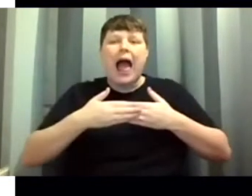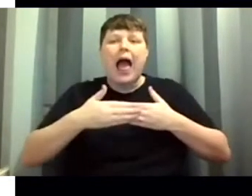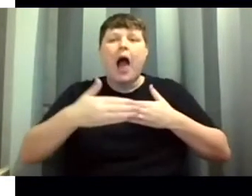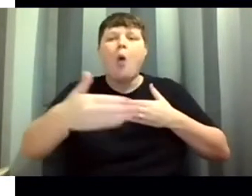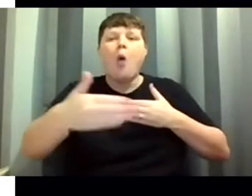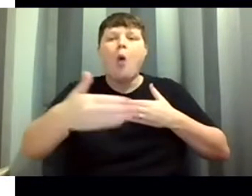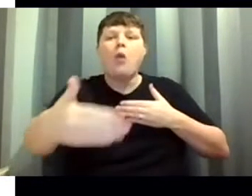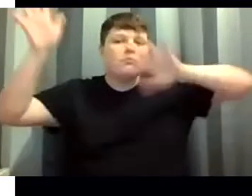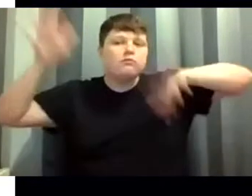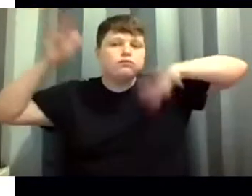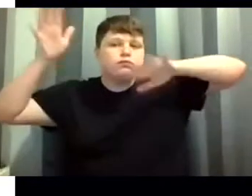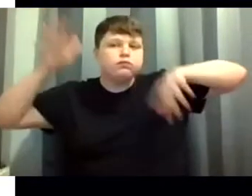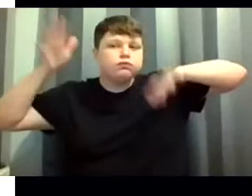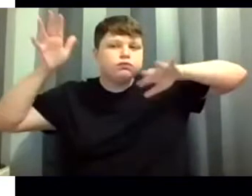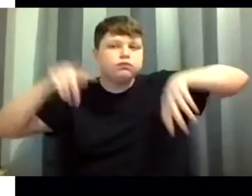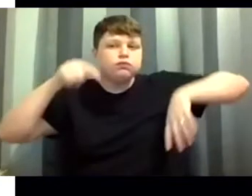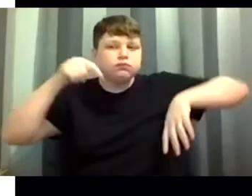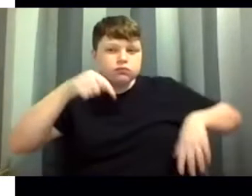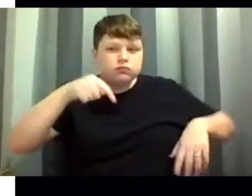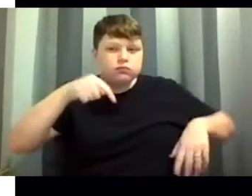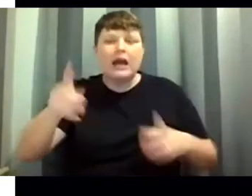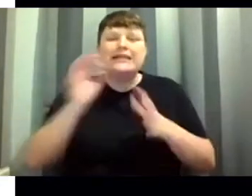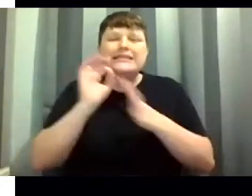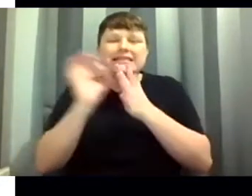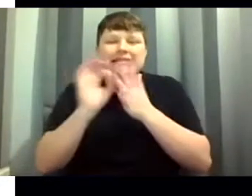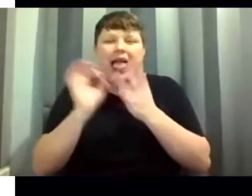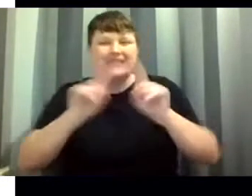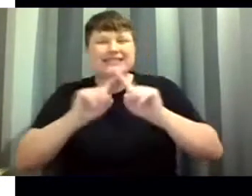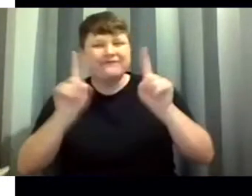detail is completely different when it comes to thunderstorms between these two systems.